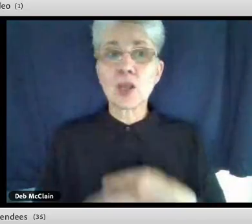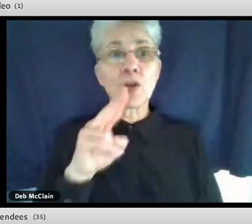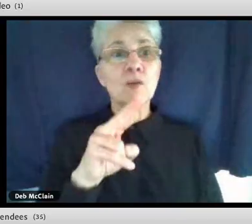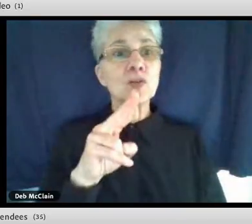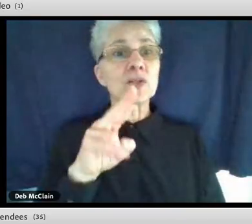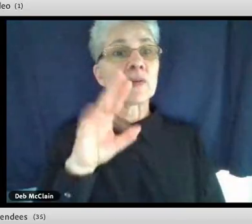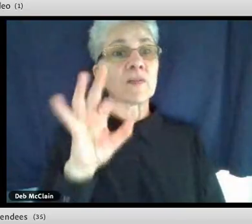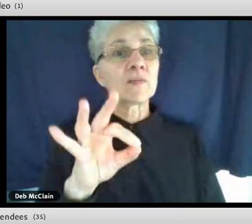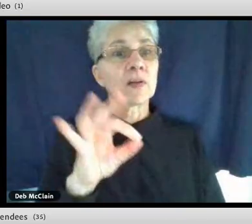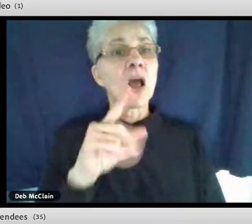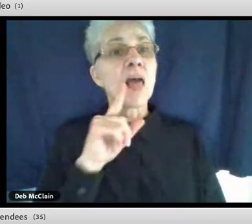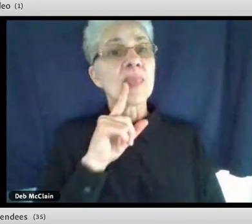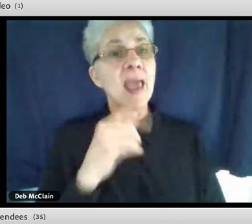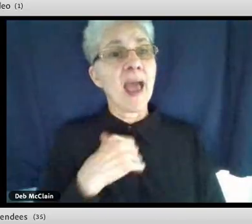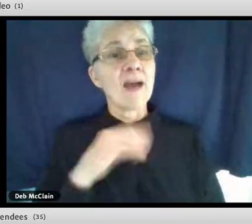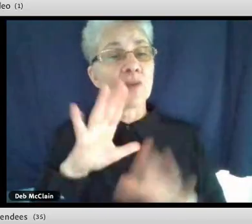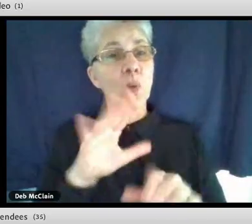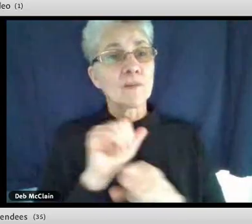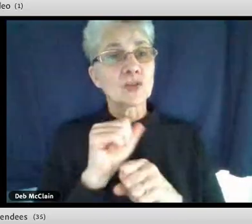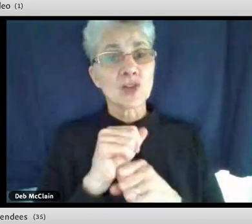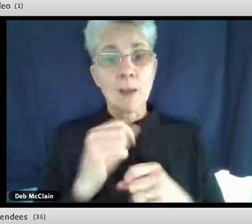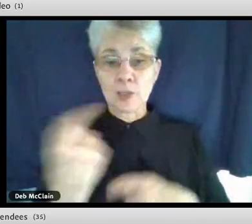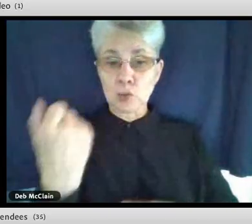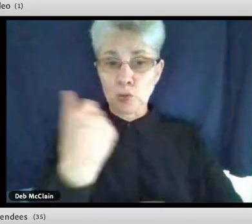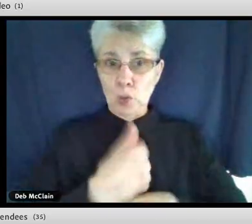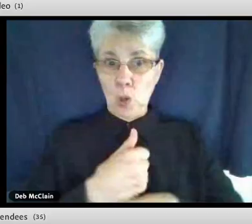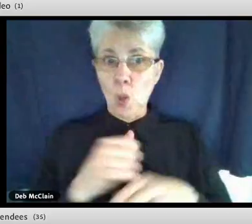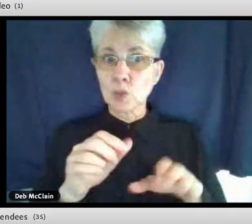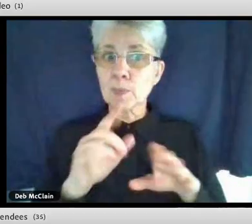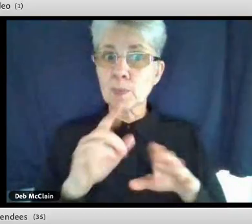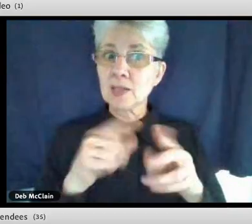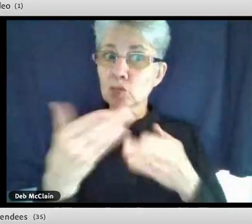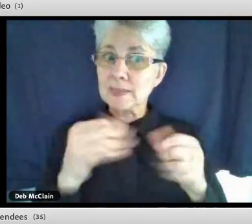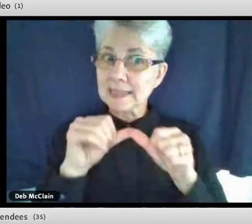this is the University of Florida Borland Library health center. Again, they do a really good job.